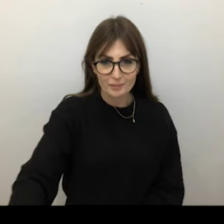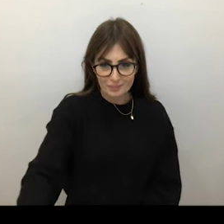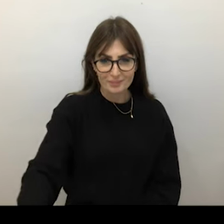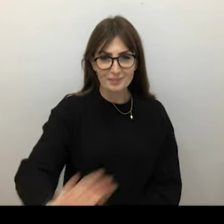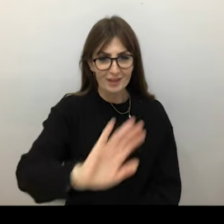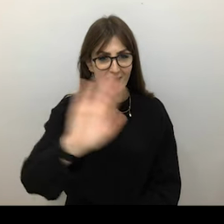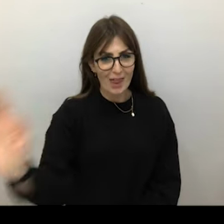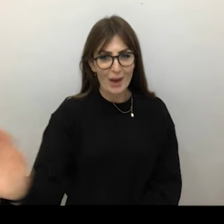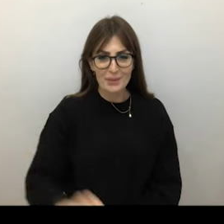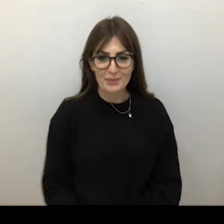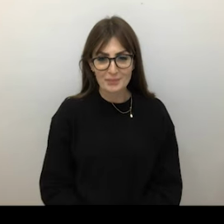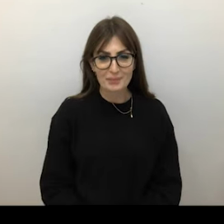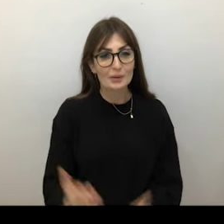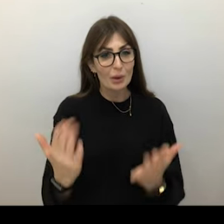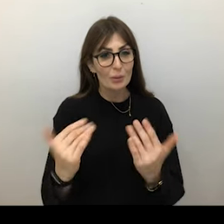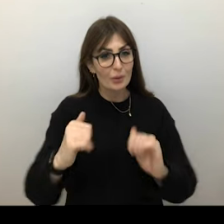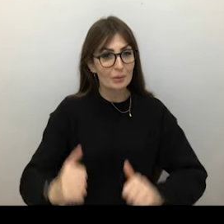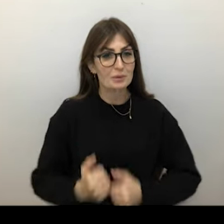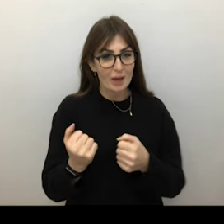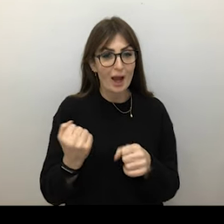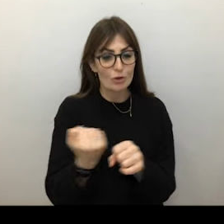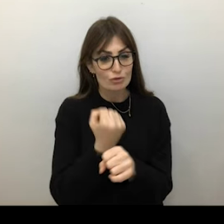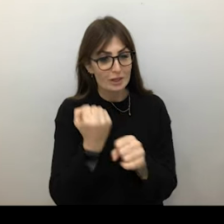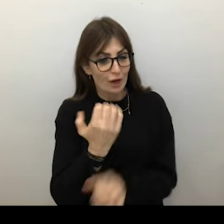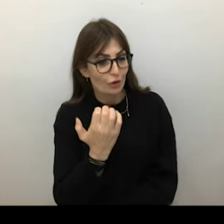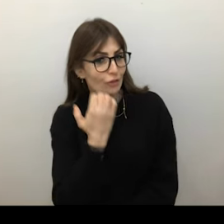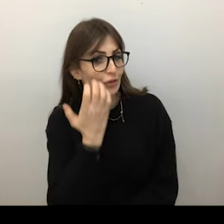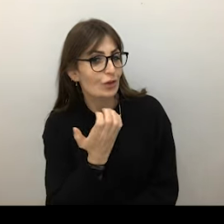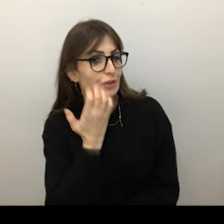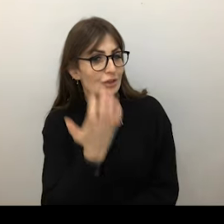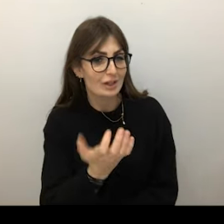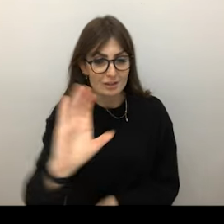Hello and welcome to our Creative Futures Fund Information Session.